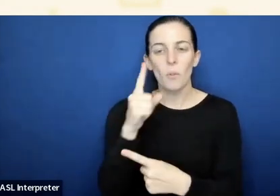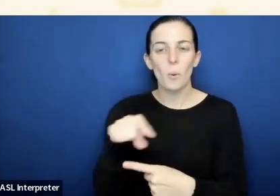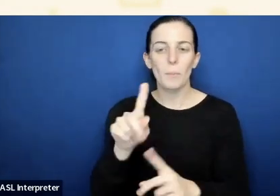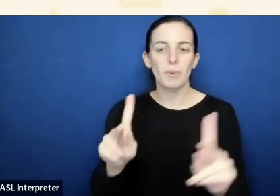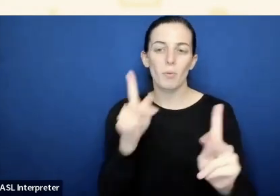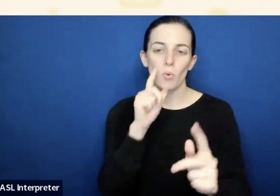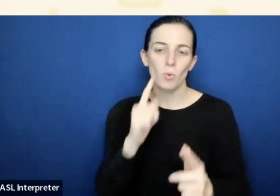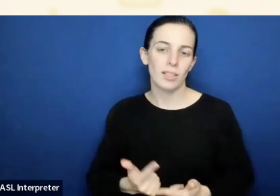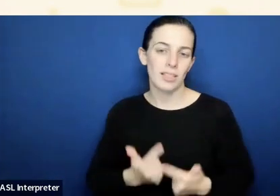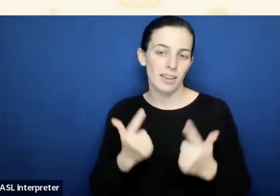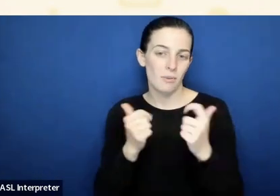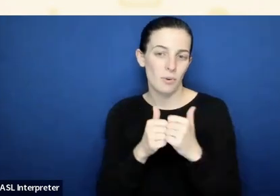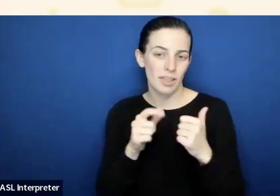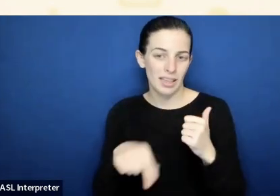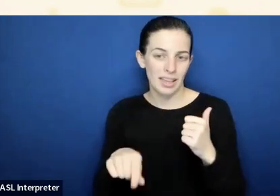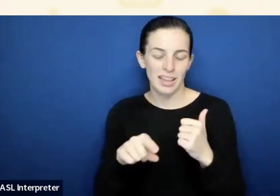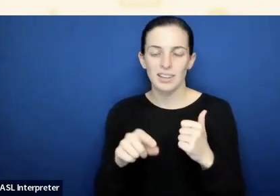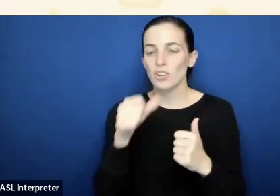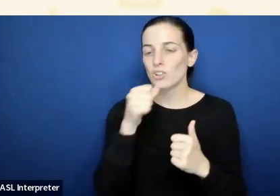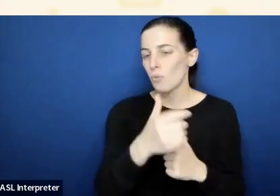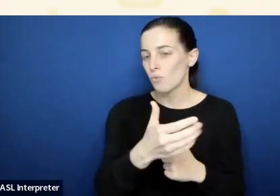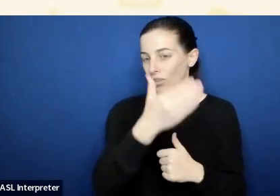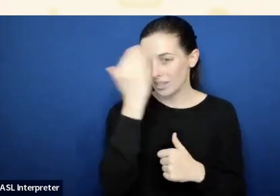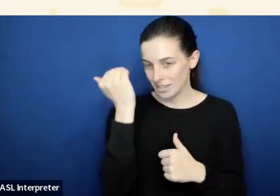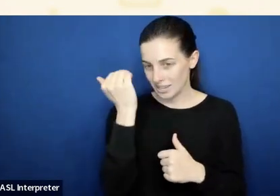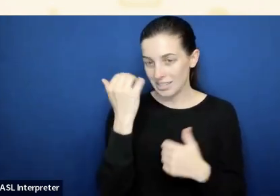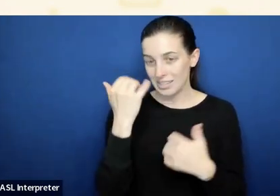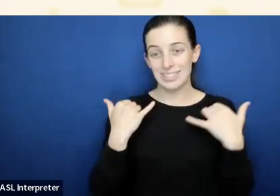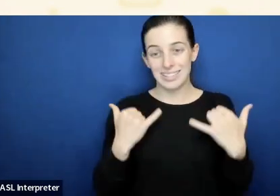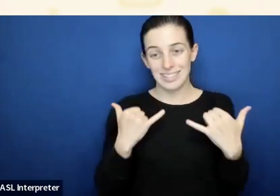Today, we are not just going to talk about these challenges,